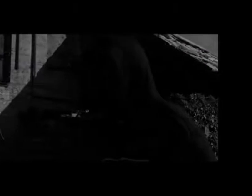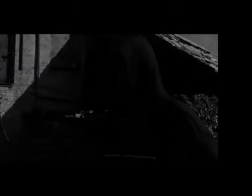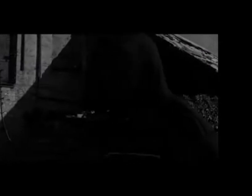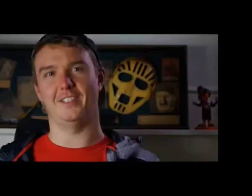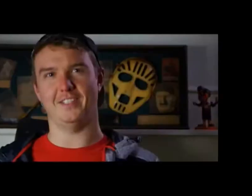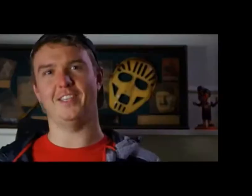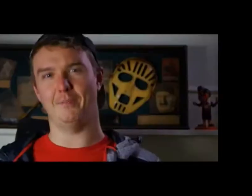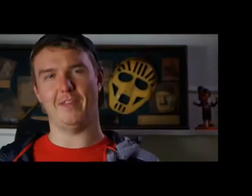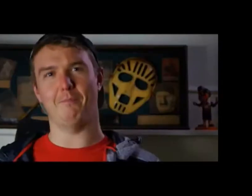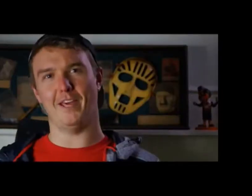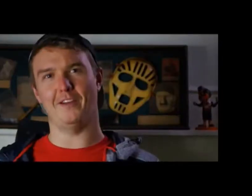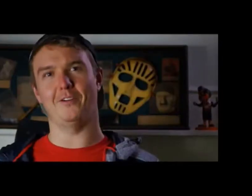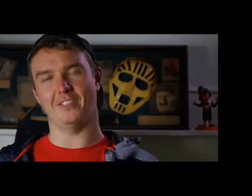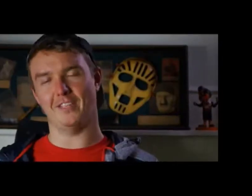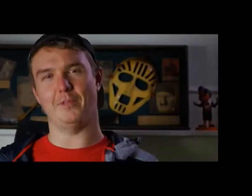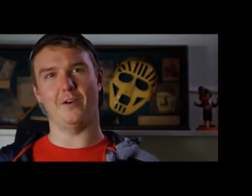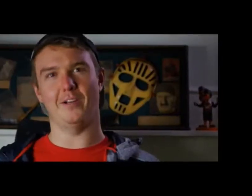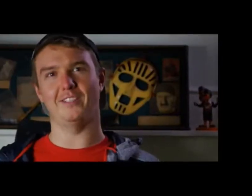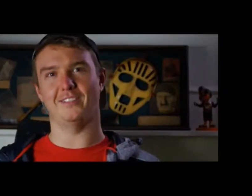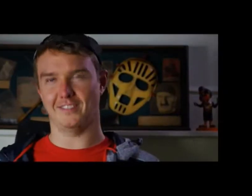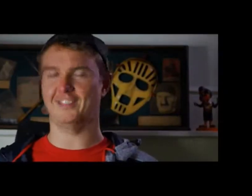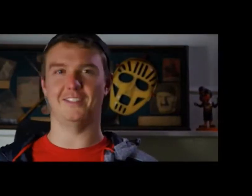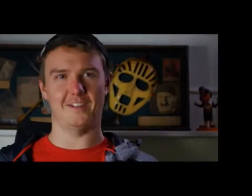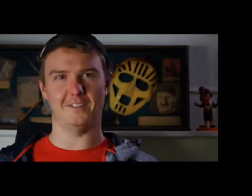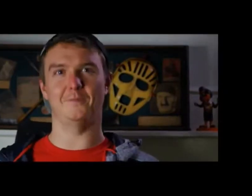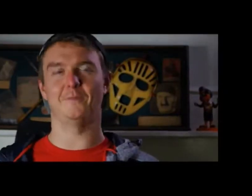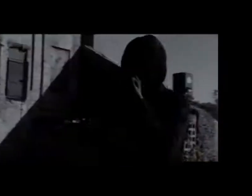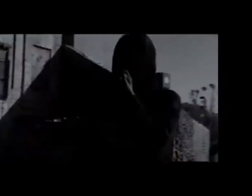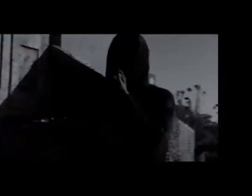you could do anything you put your mind to it